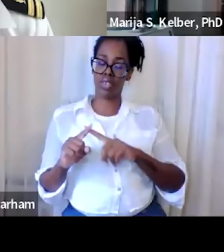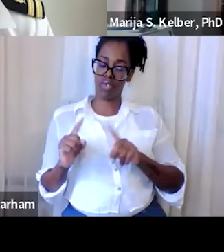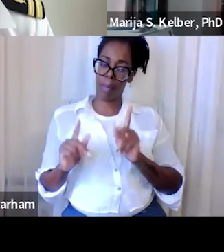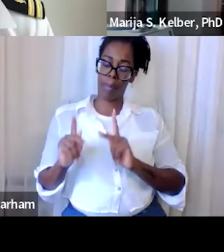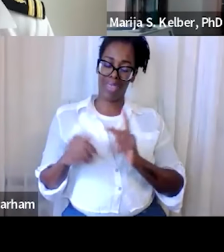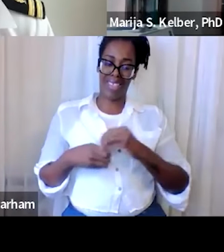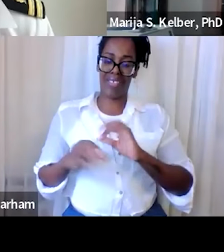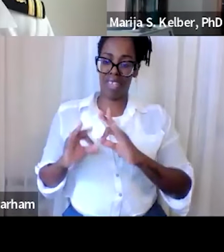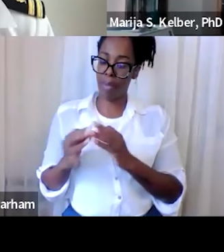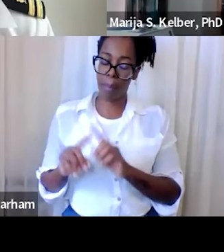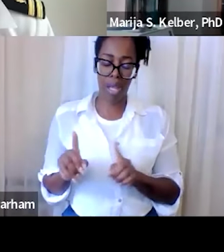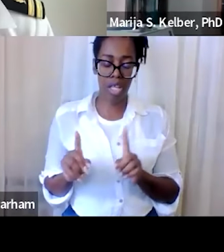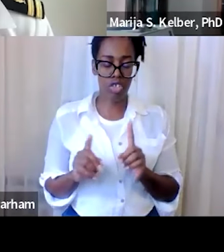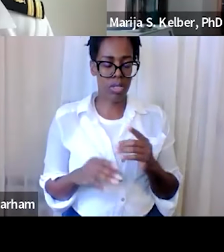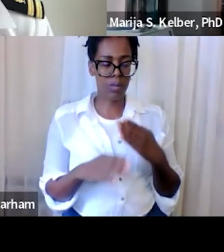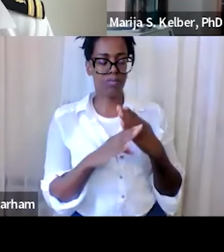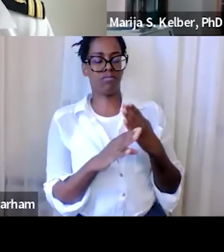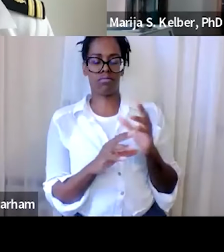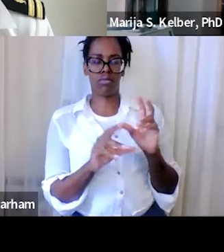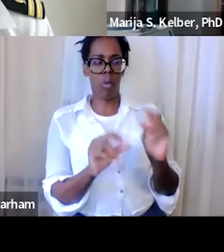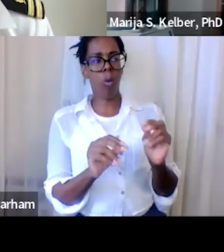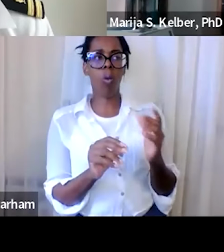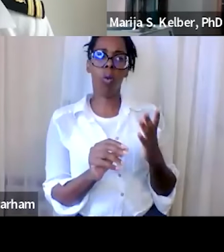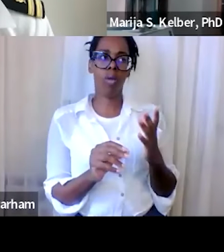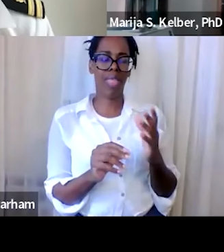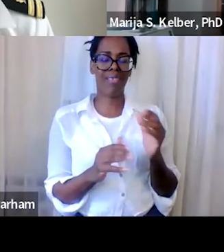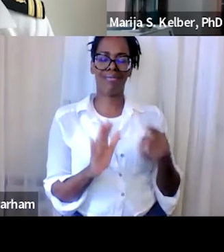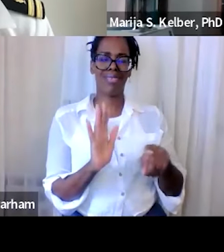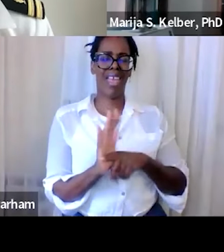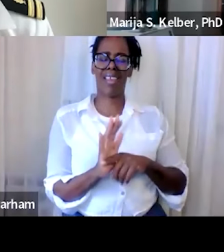to counteract that stigma and overcome that negative bias that'll help.